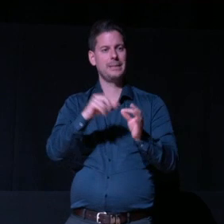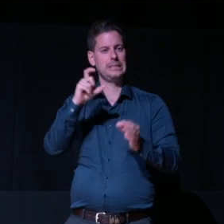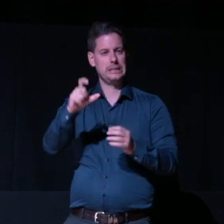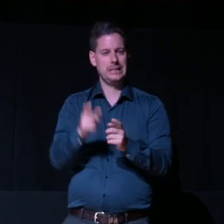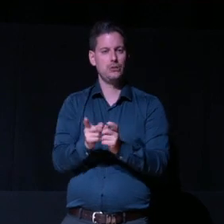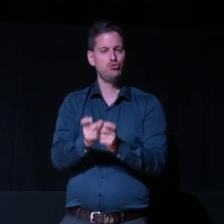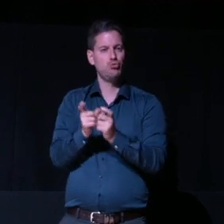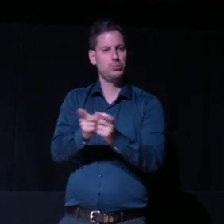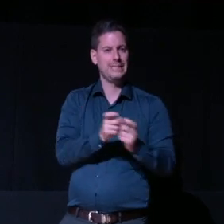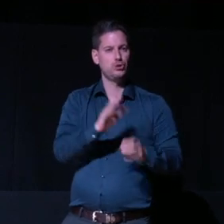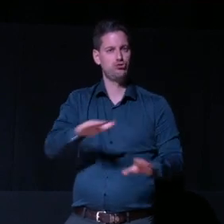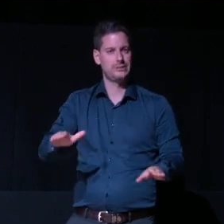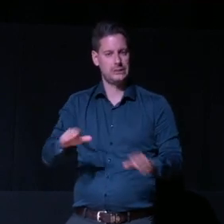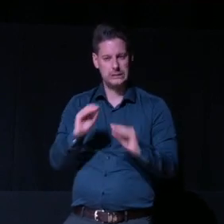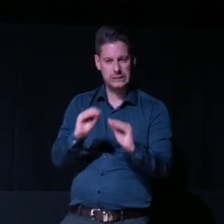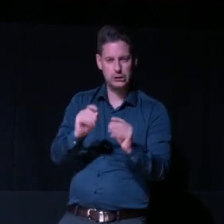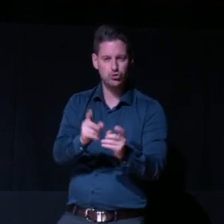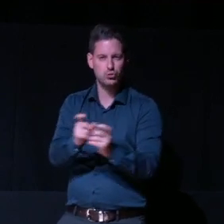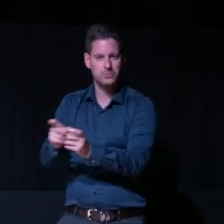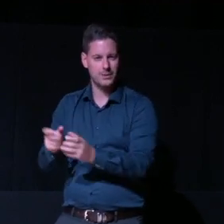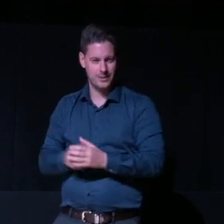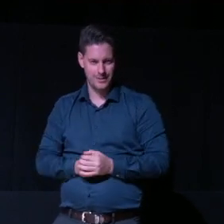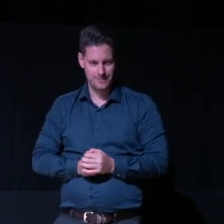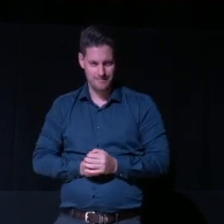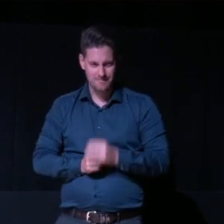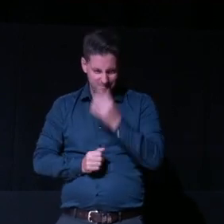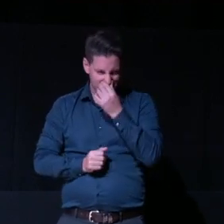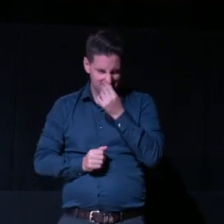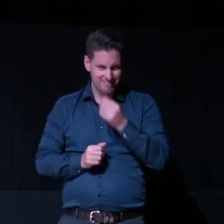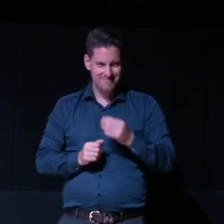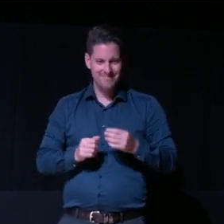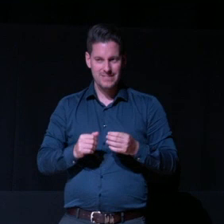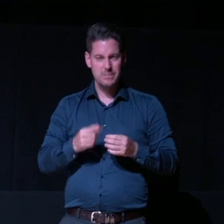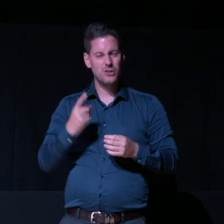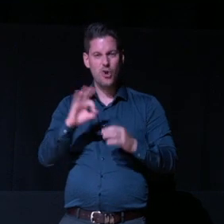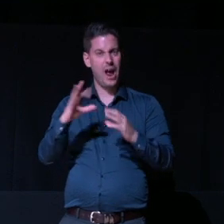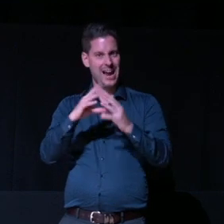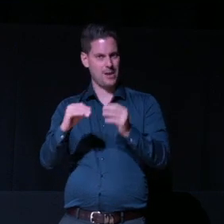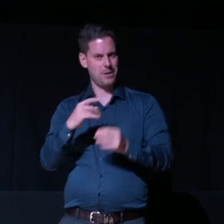Not exactly, I suppose, being cancelled, but a pretty serious slur.